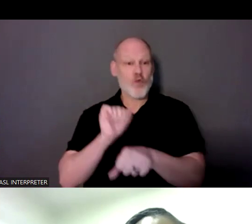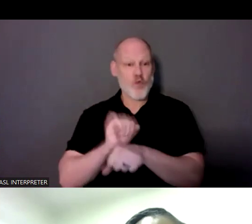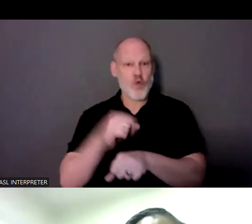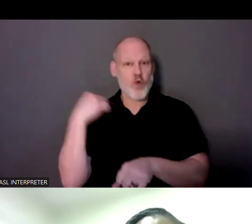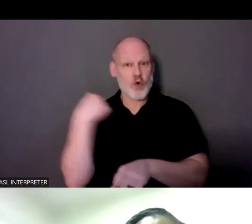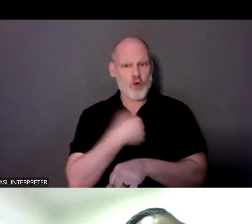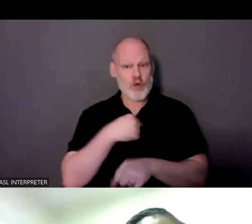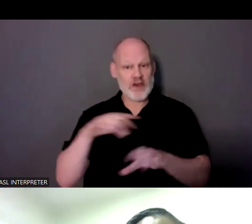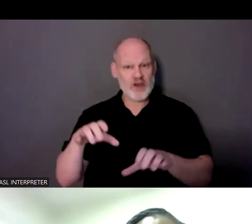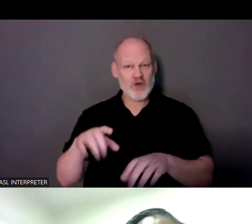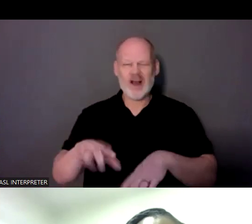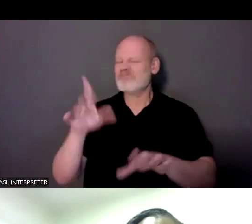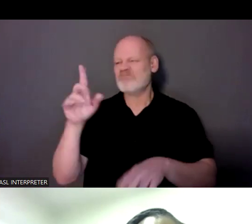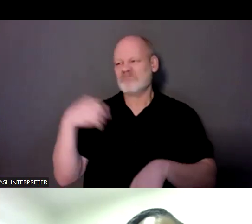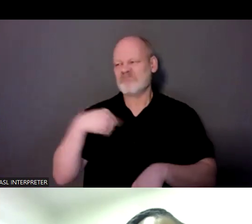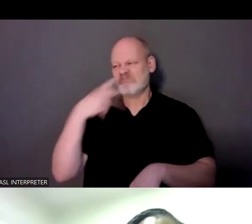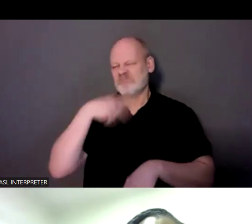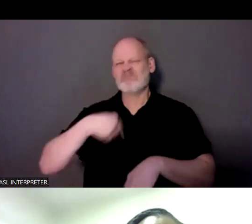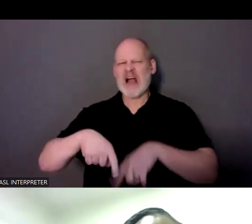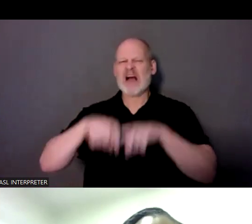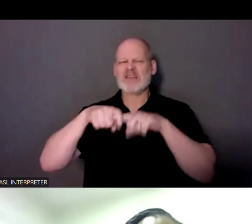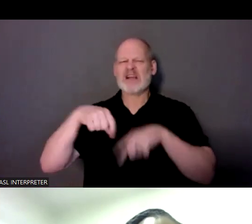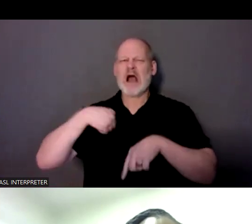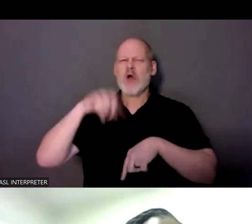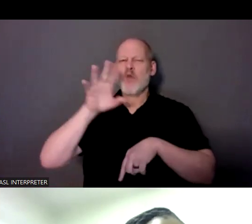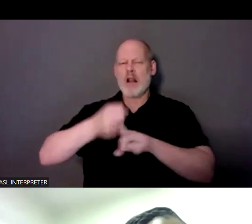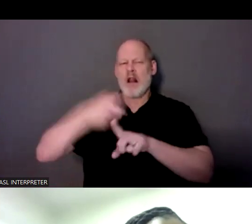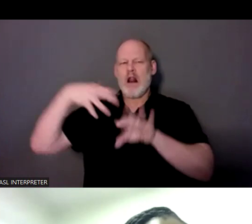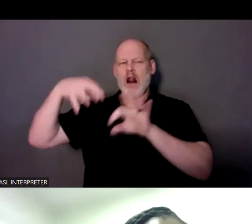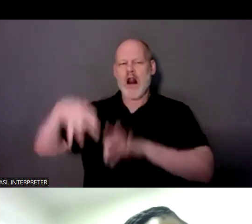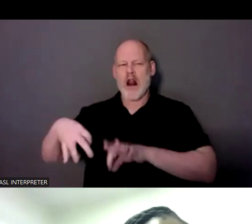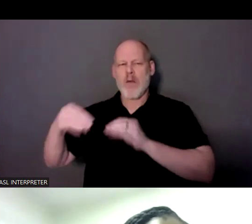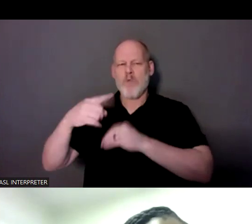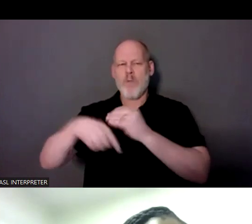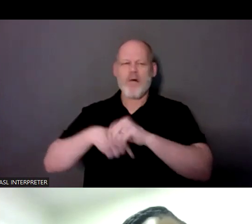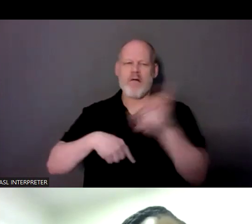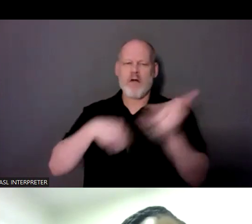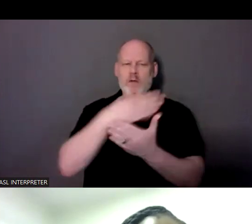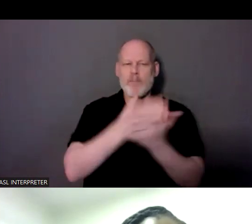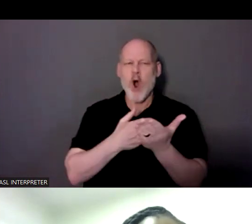I'll talk about some other parts of the work that and some victories that we had,